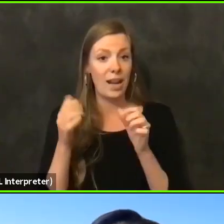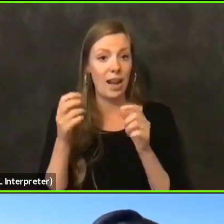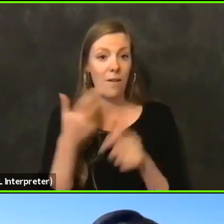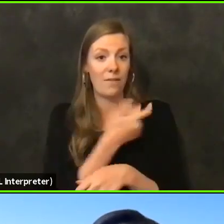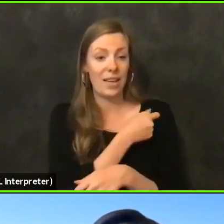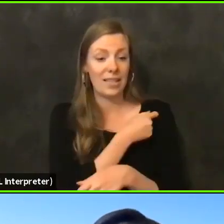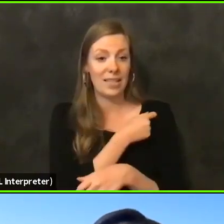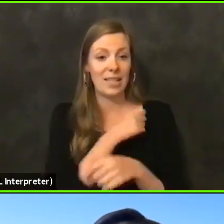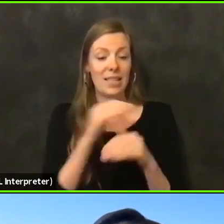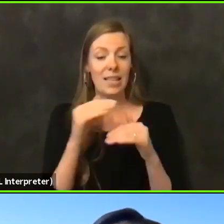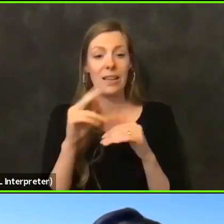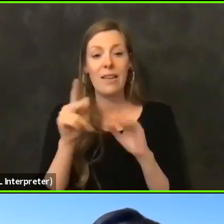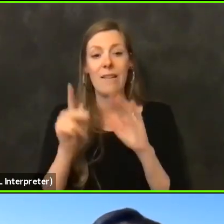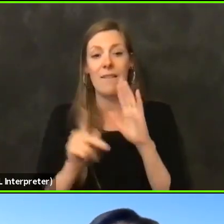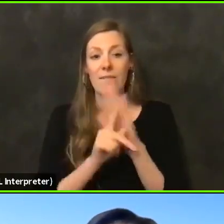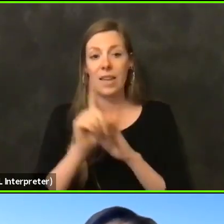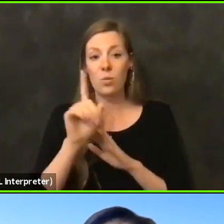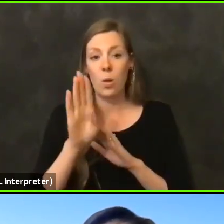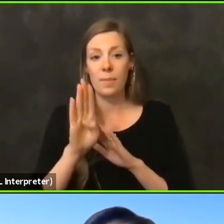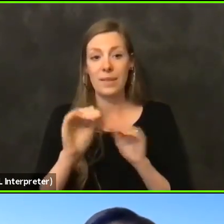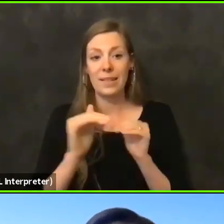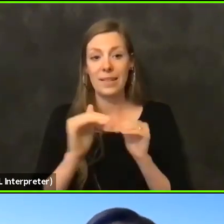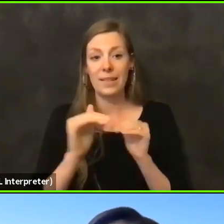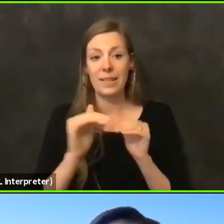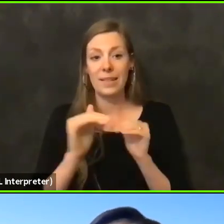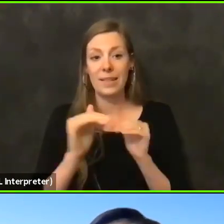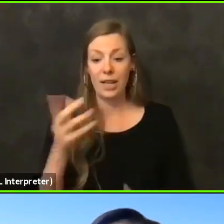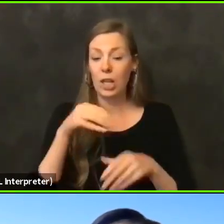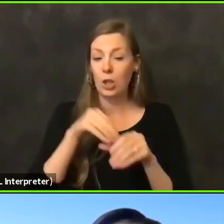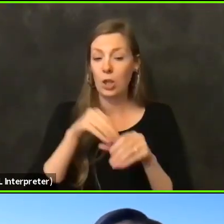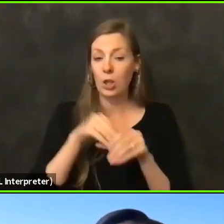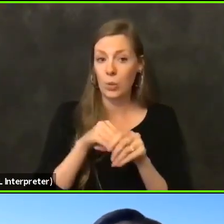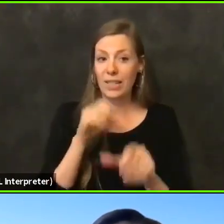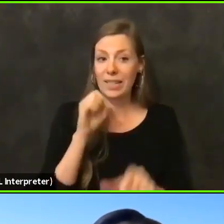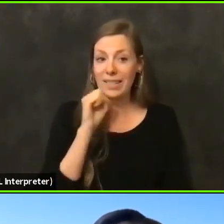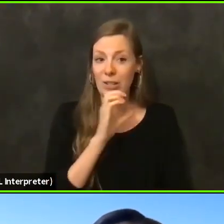population, including seniors 65 and older, as well as essential workers in